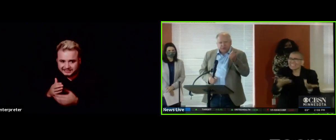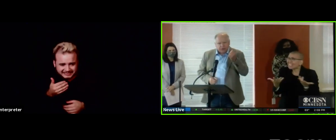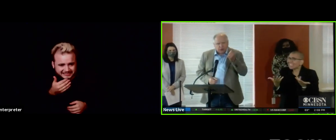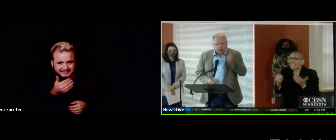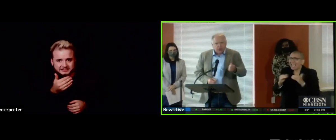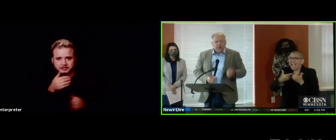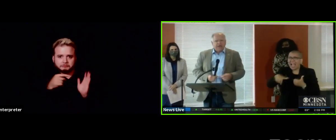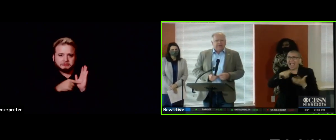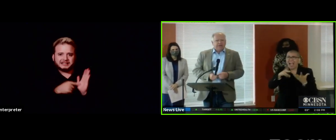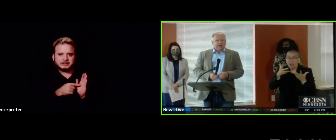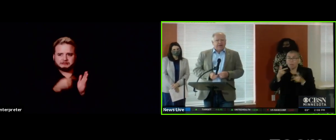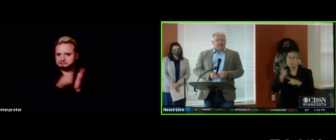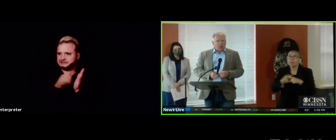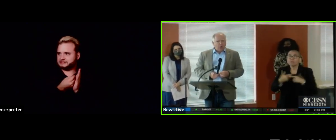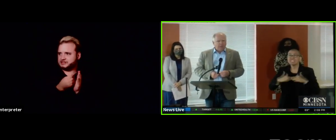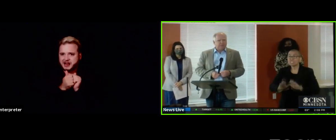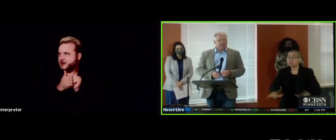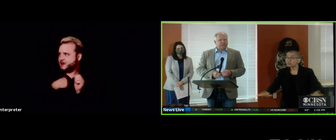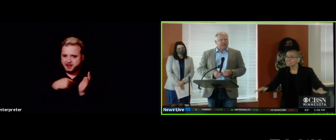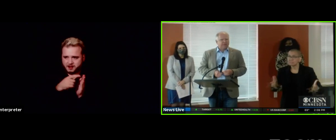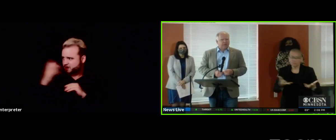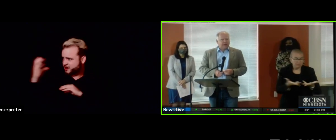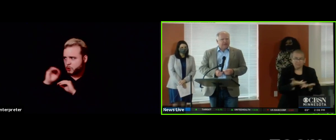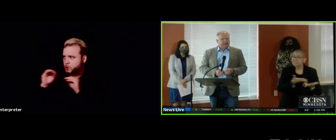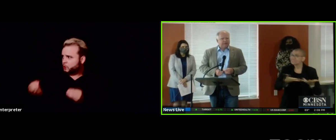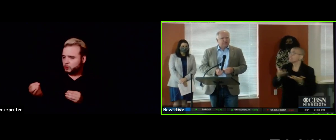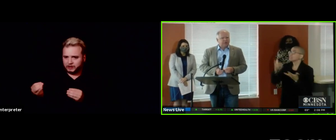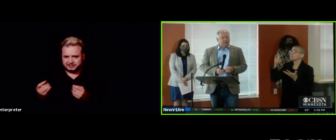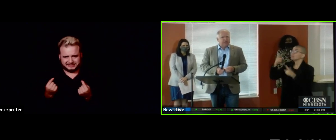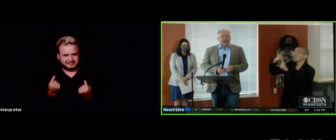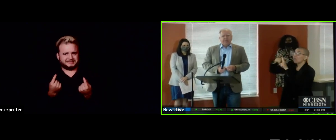to learn if they don't have a home especially if they're trying to distance learn. It makes